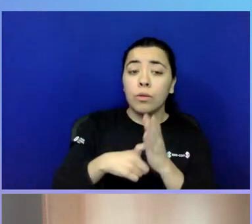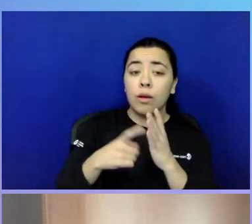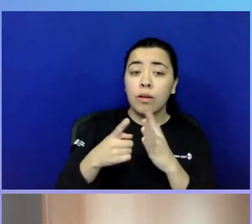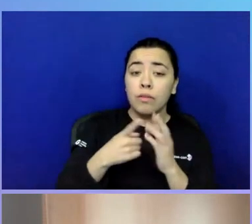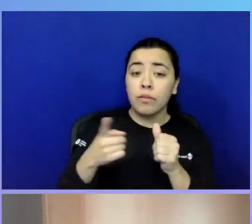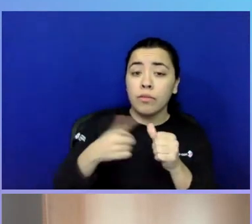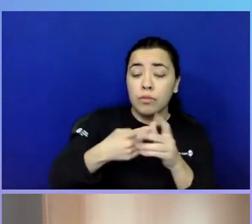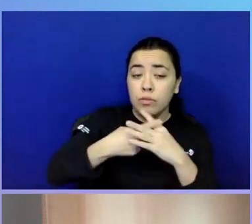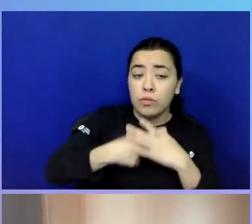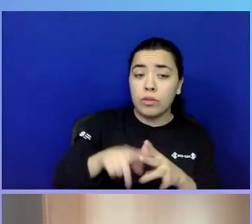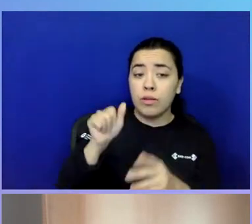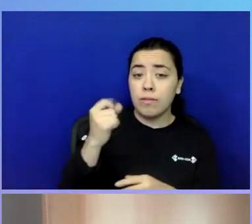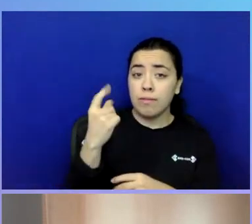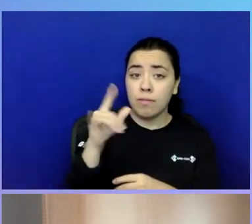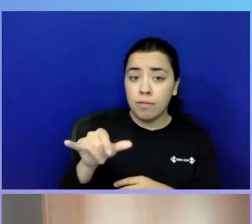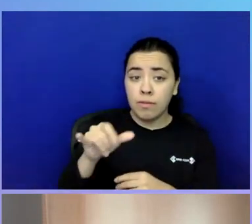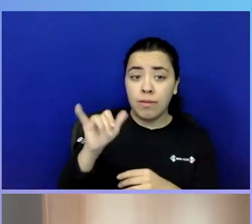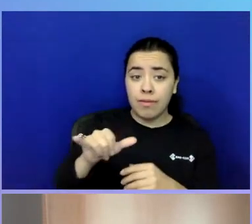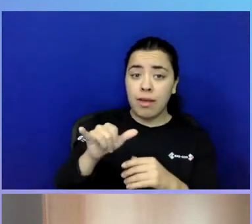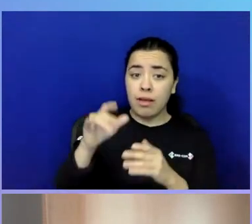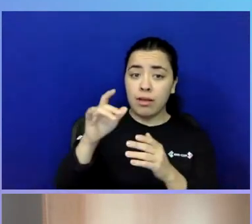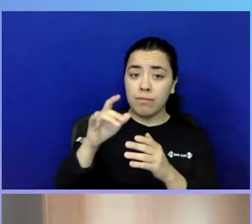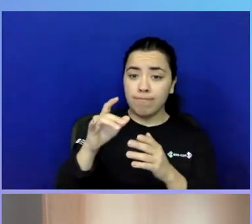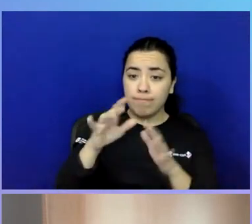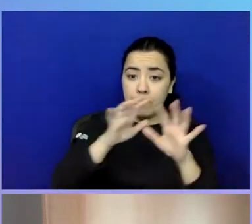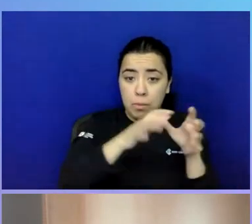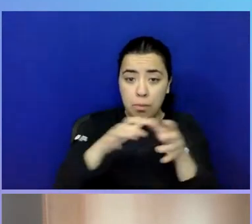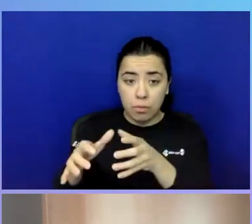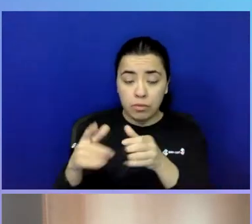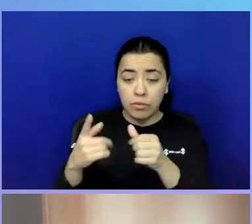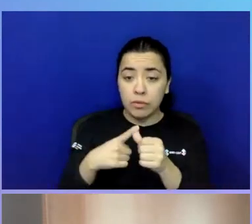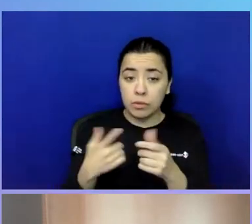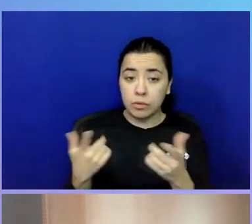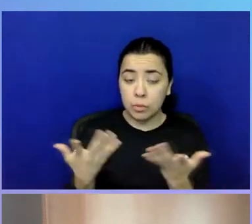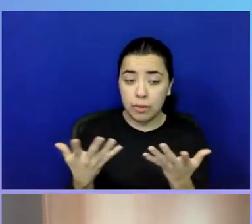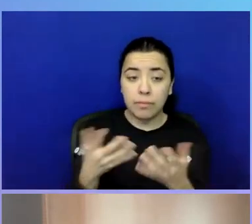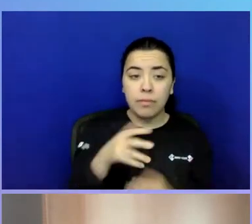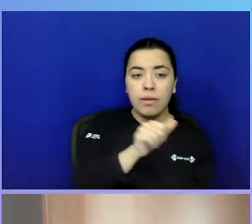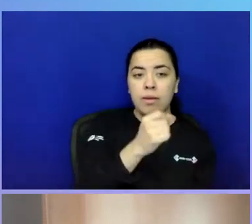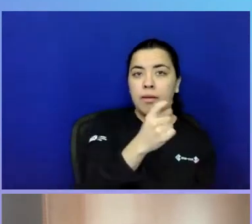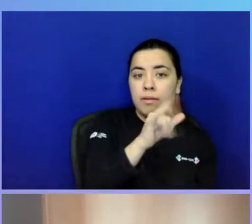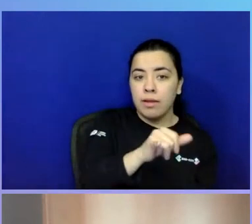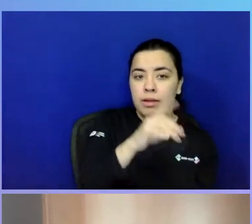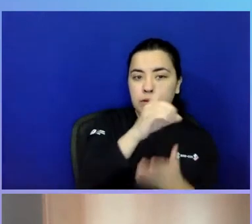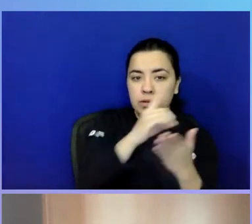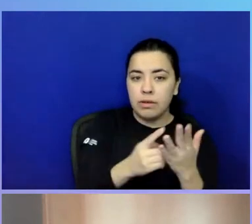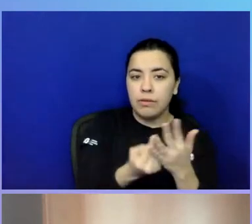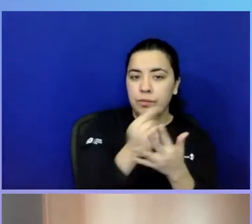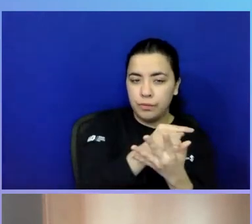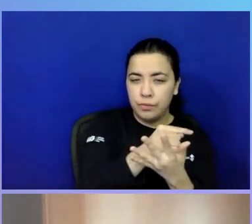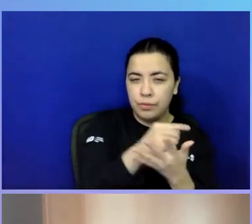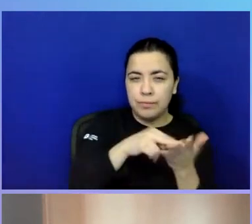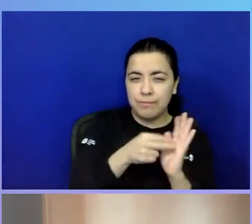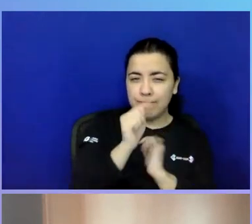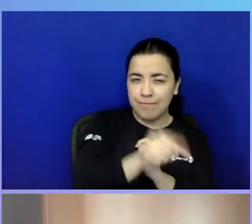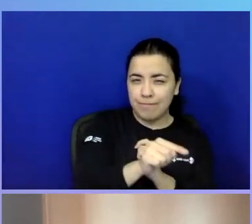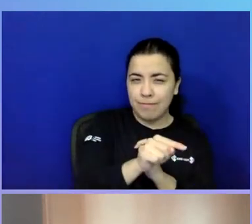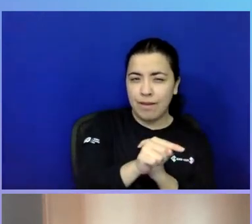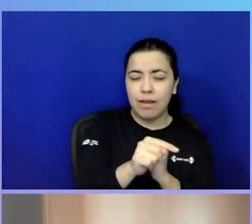components, first we had our ally design review. So this is where we reviewed the current accessibility of all of our